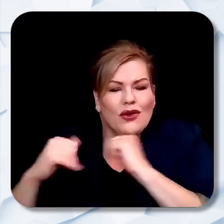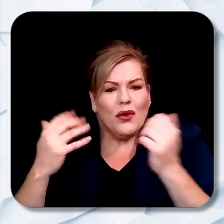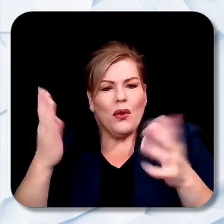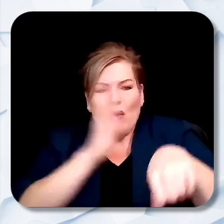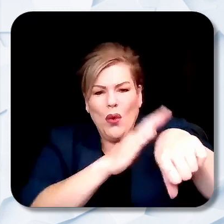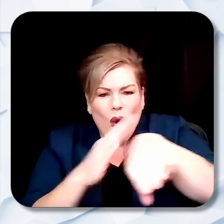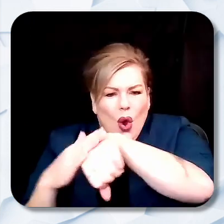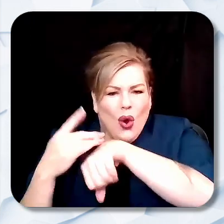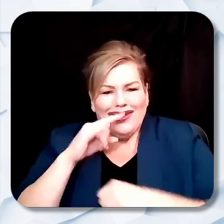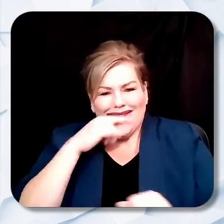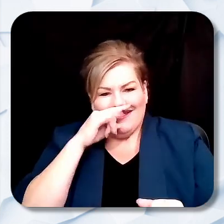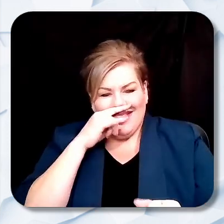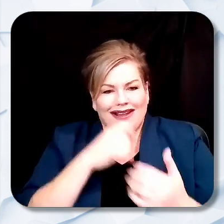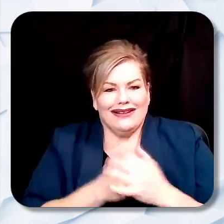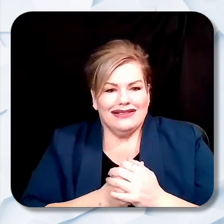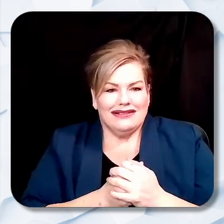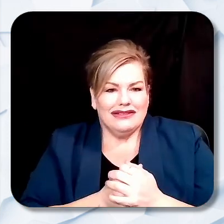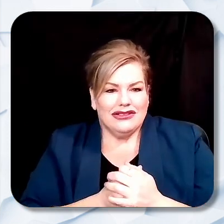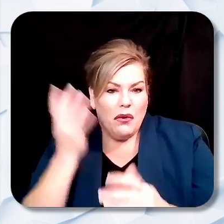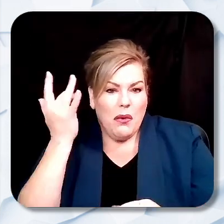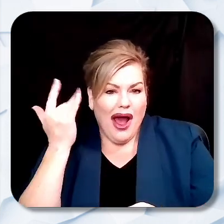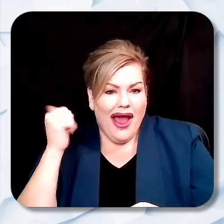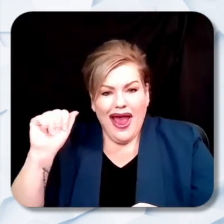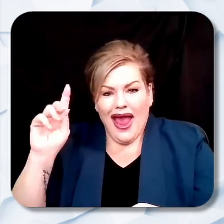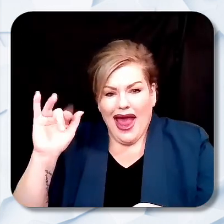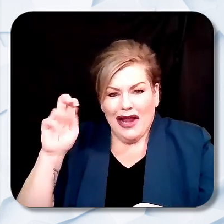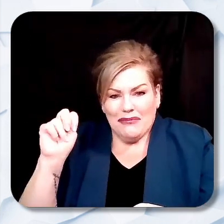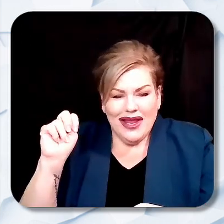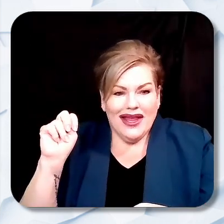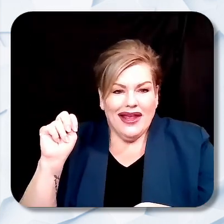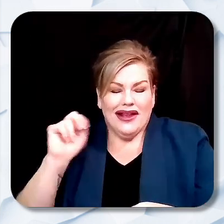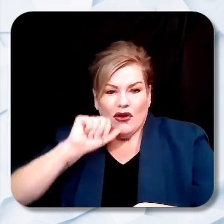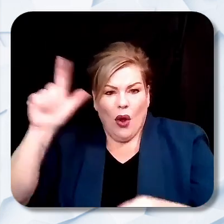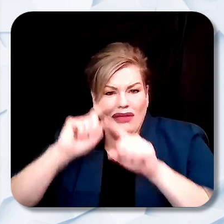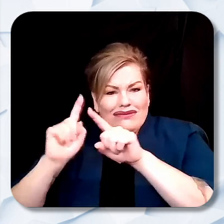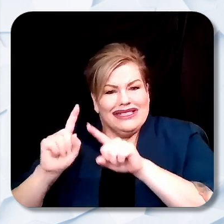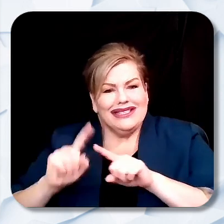I also believe, as the administrator said that, and all of the panelists will say that education